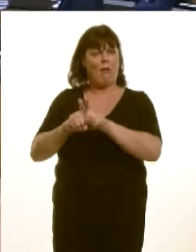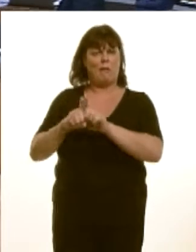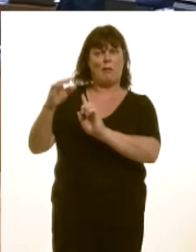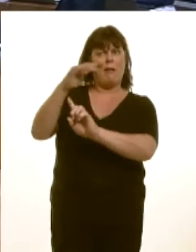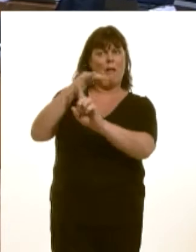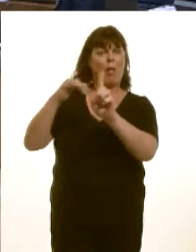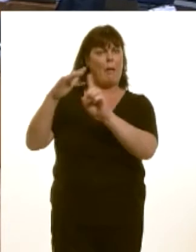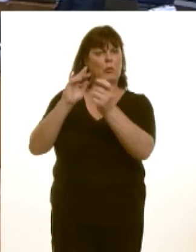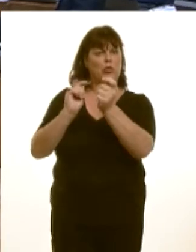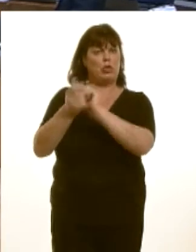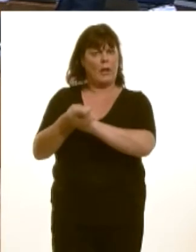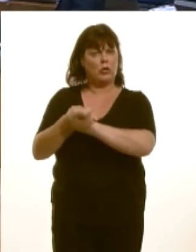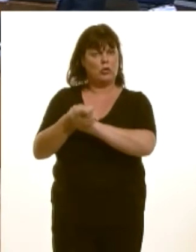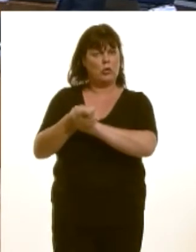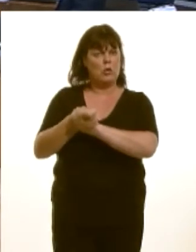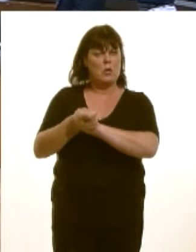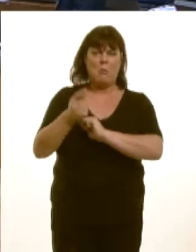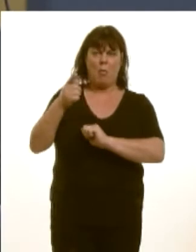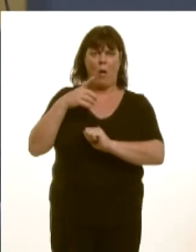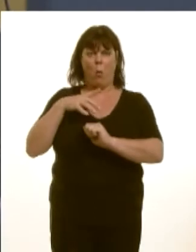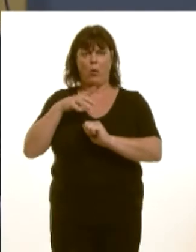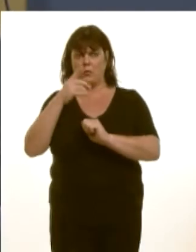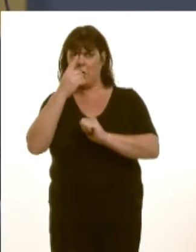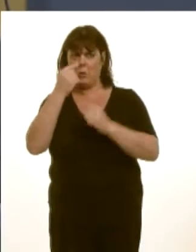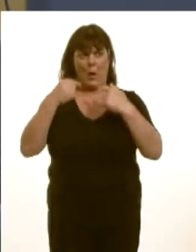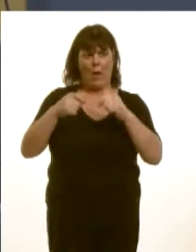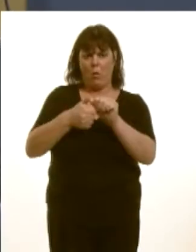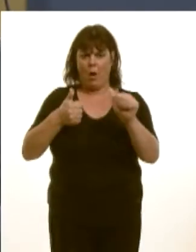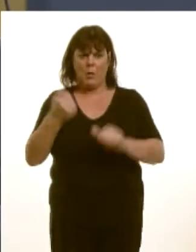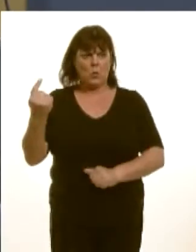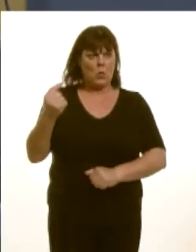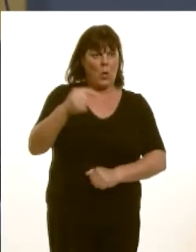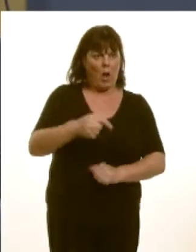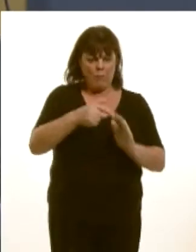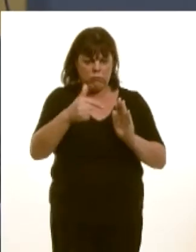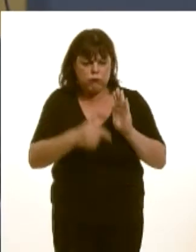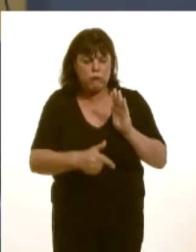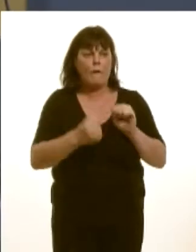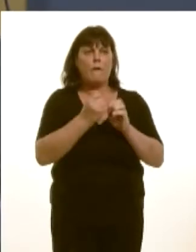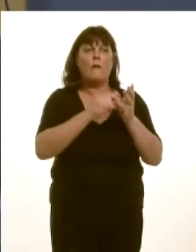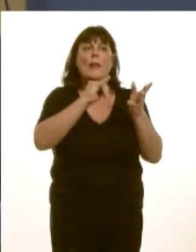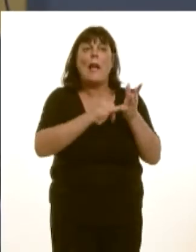access for oil and gas developers, giving permission to companies to drill under private